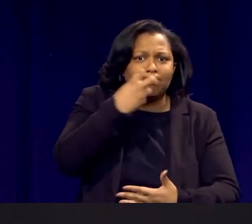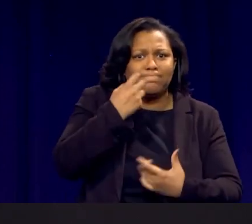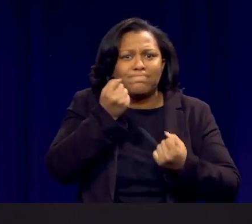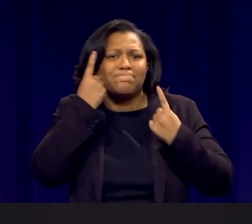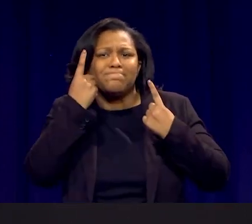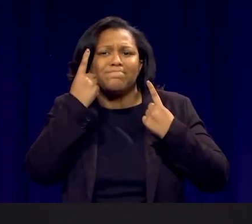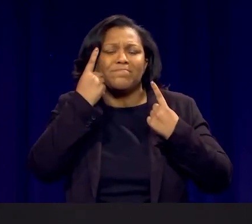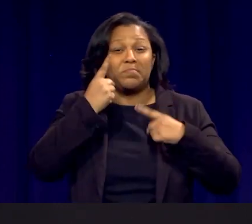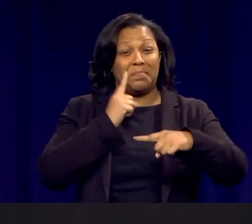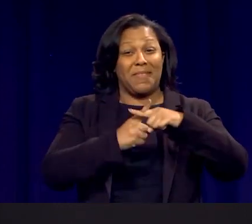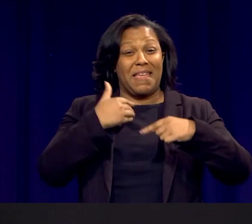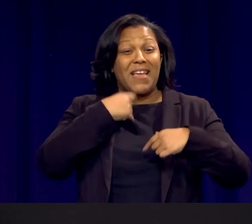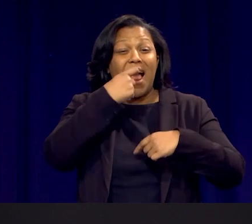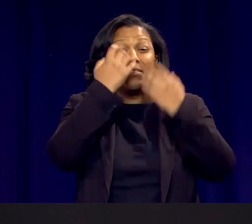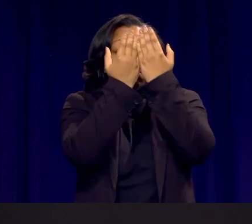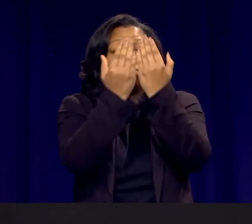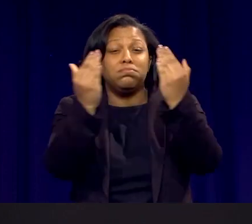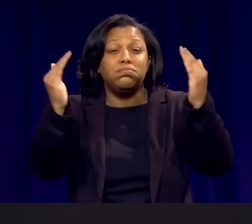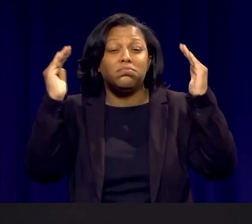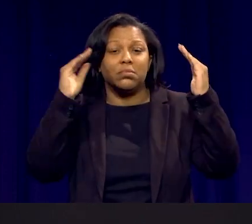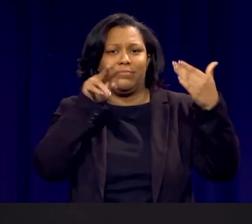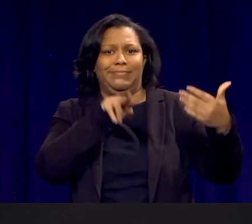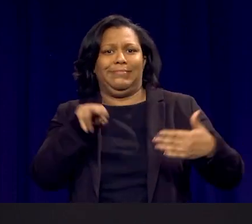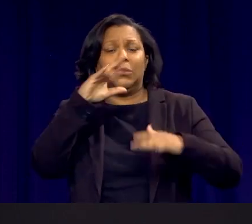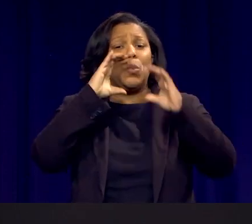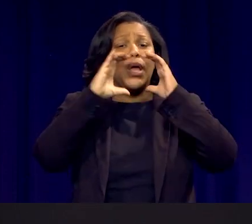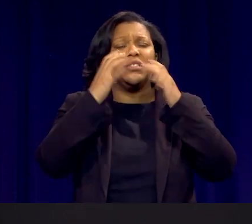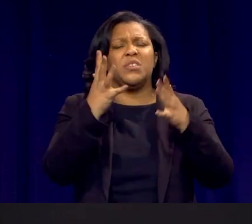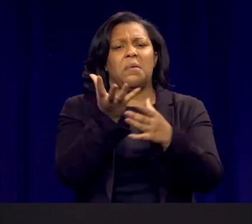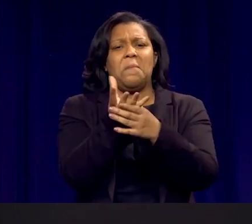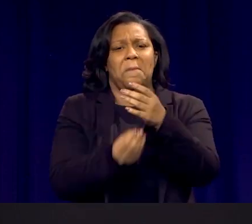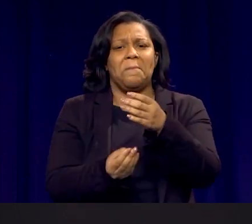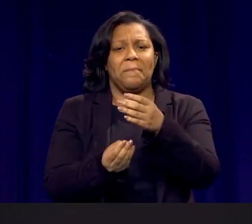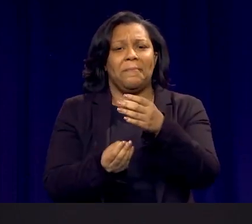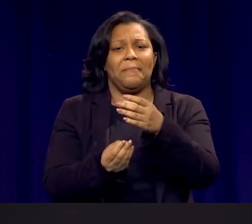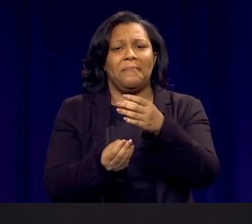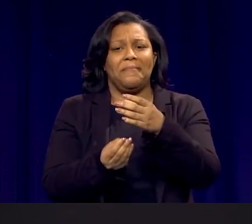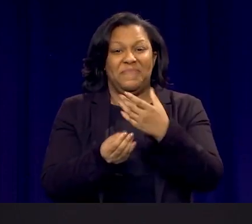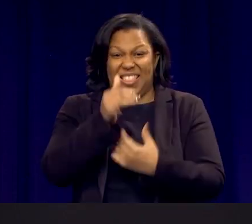Plus sometimes they were behind a plexiglass. So it's that lack of communication where it made